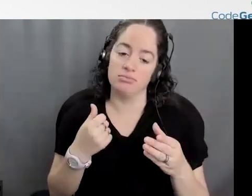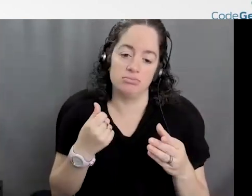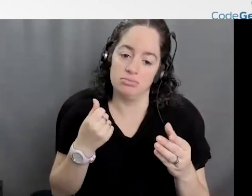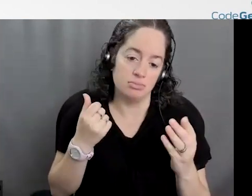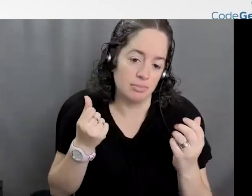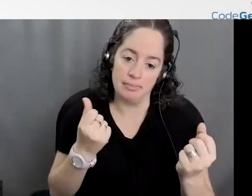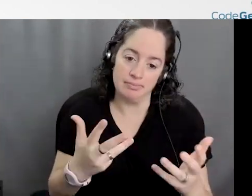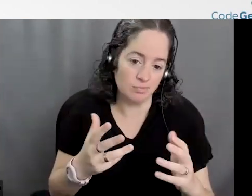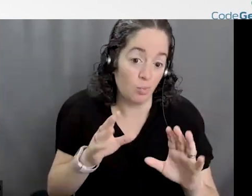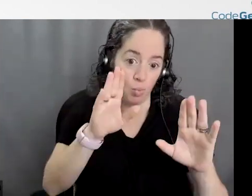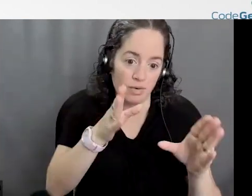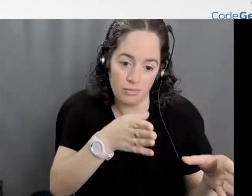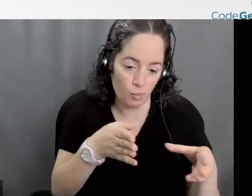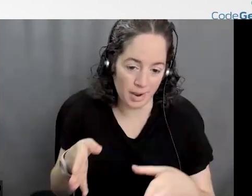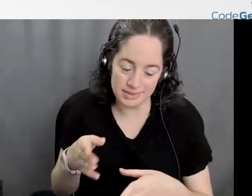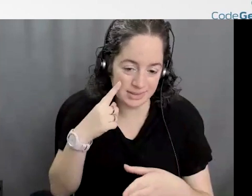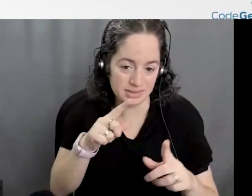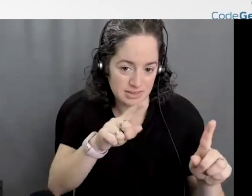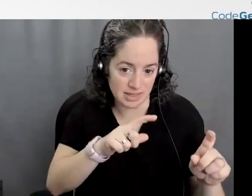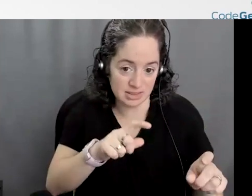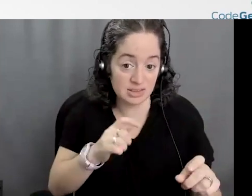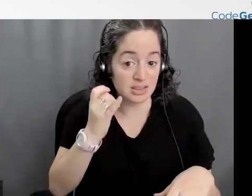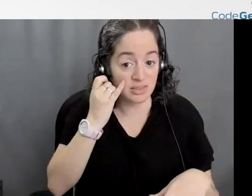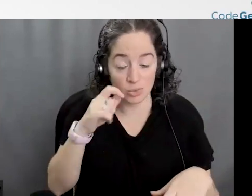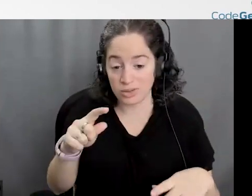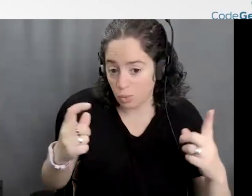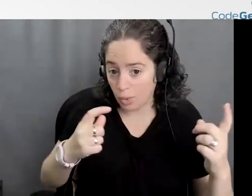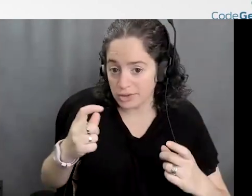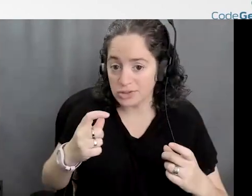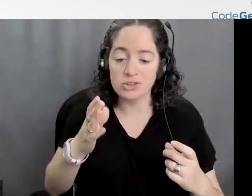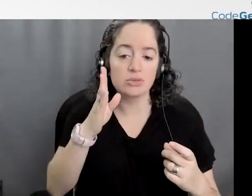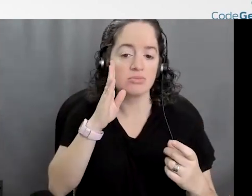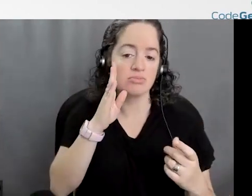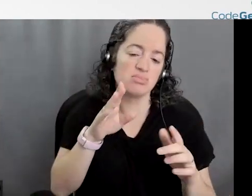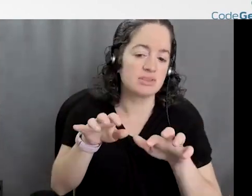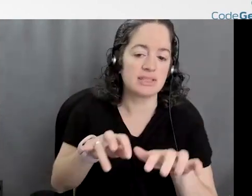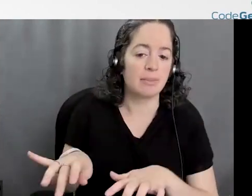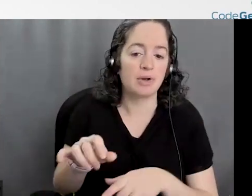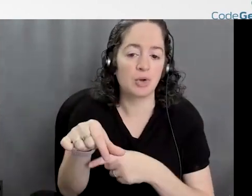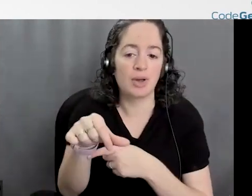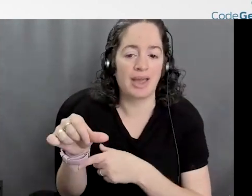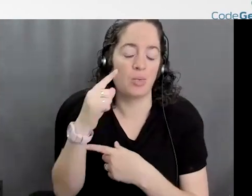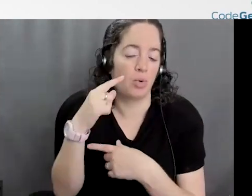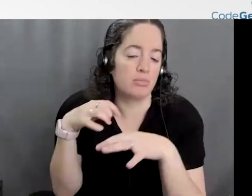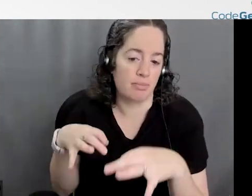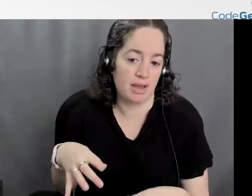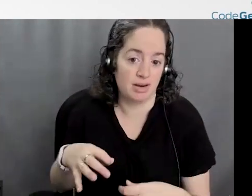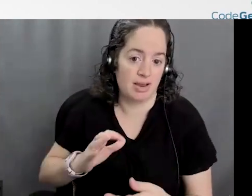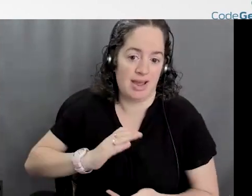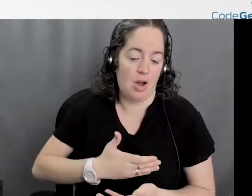If you have questions, we can make some recommendations or let you know what we use in the Q&A. Automated testing, depending on who you talk to,